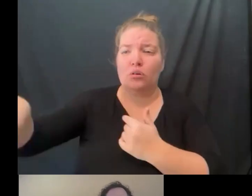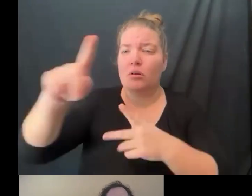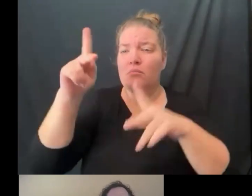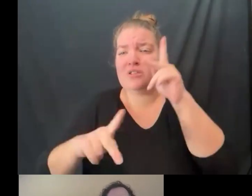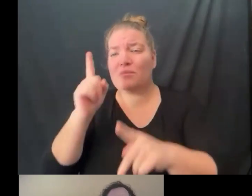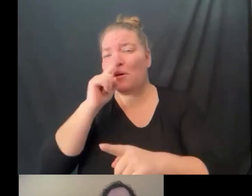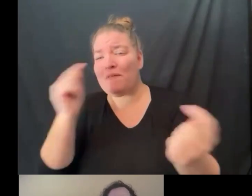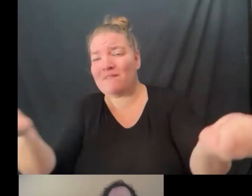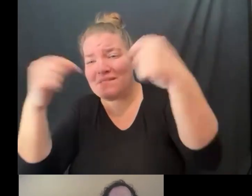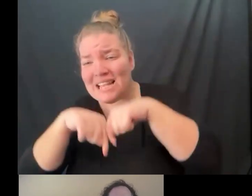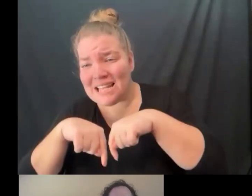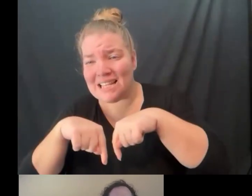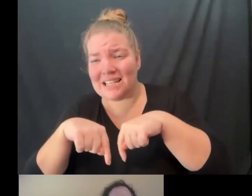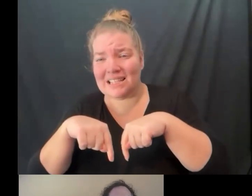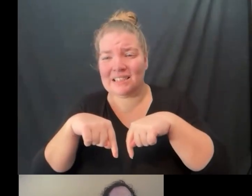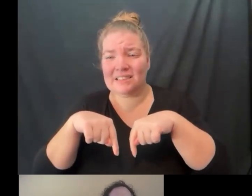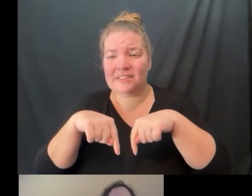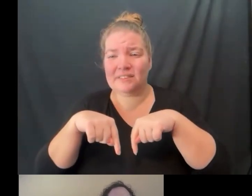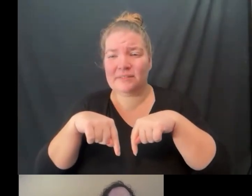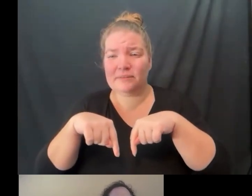of you, including people who couldn't be here today.